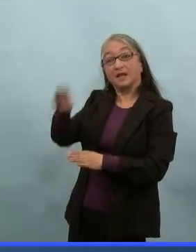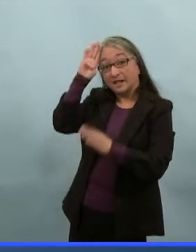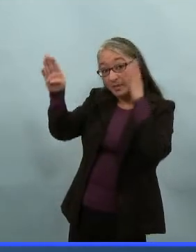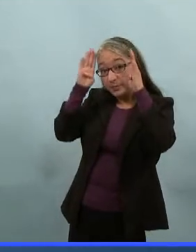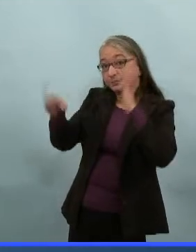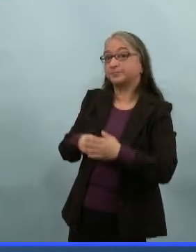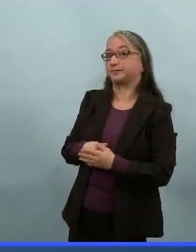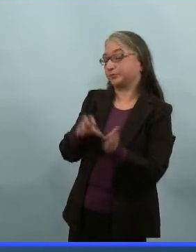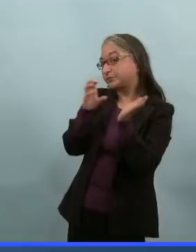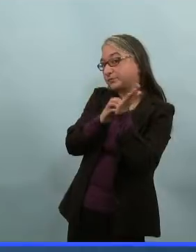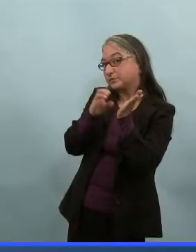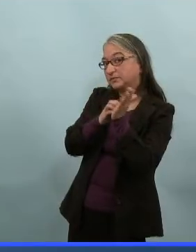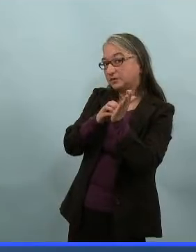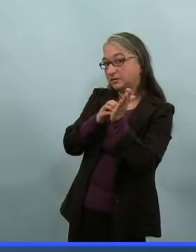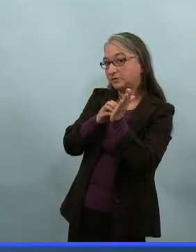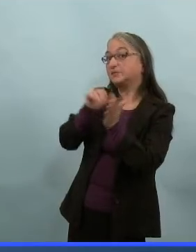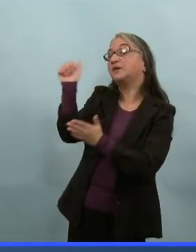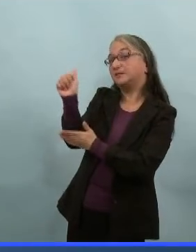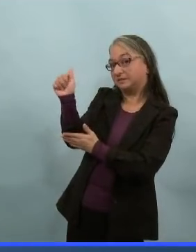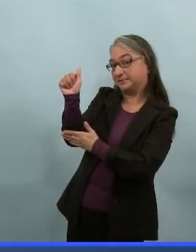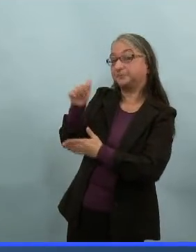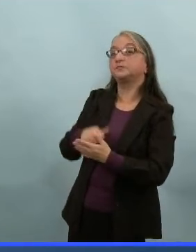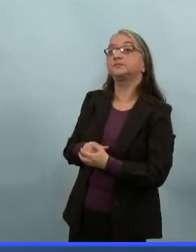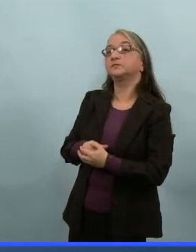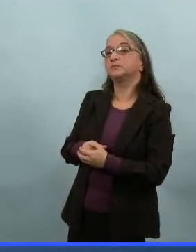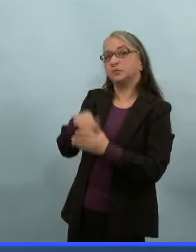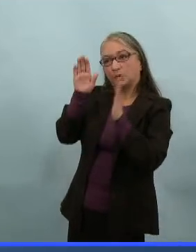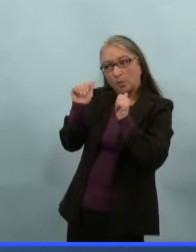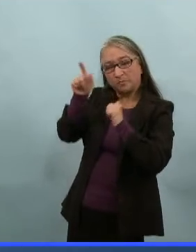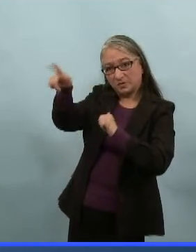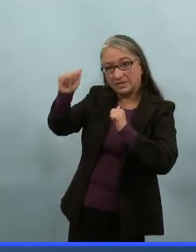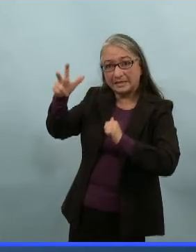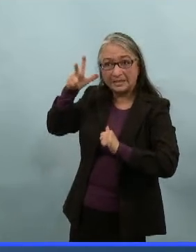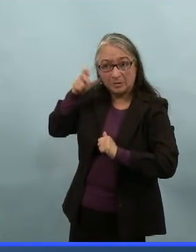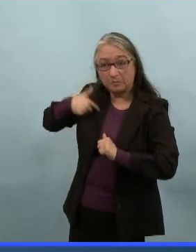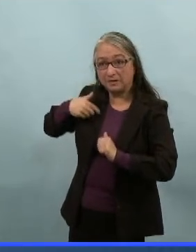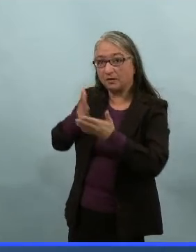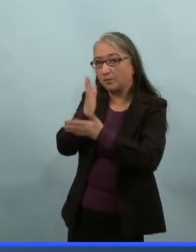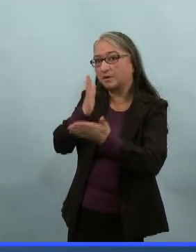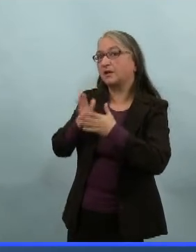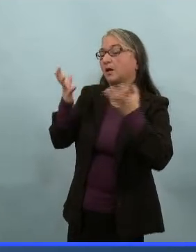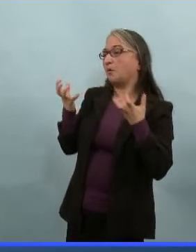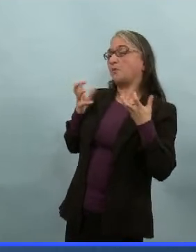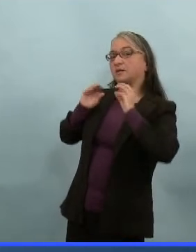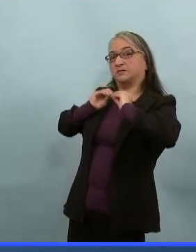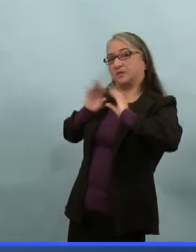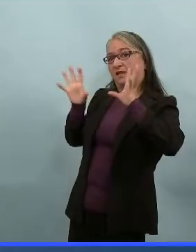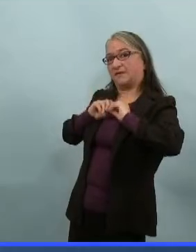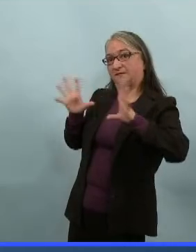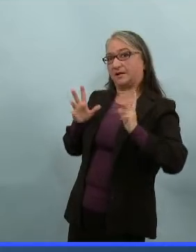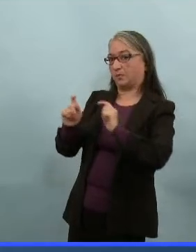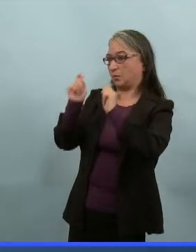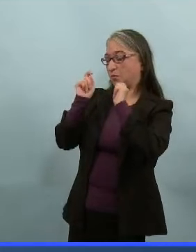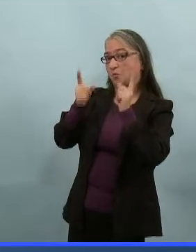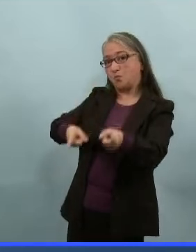uh just i want just a clarification on rapid tests how is it going to work so people are going to